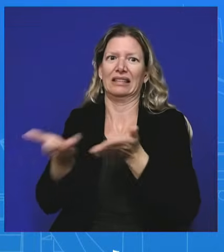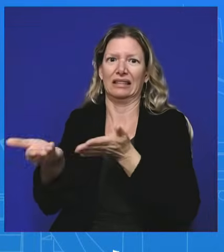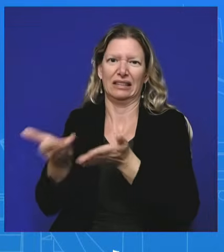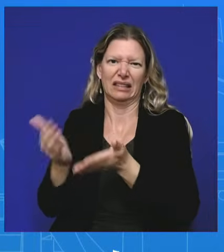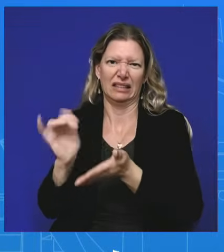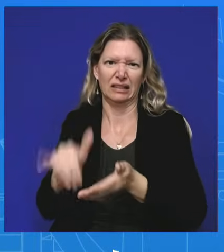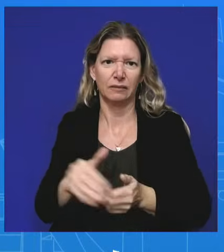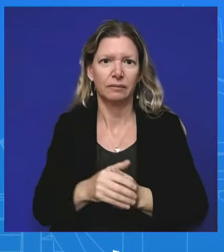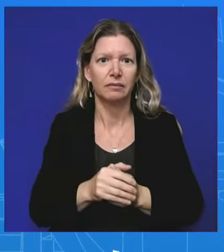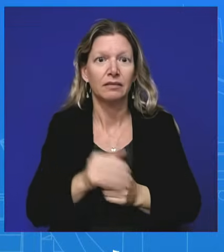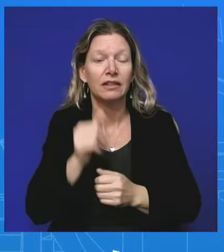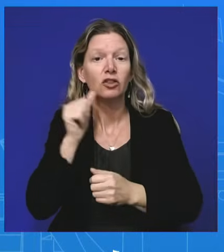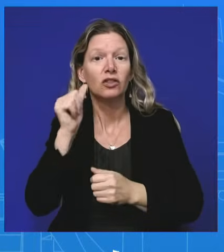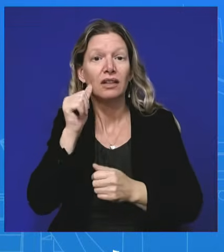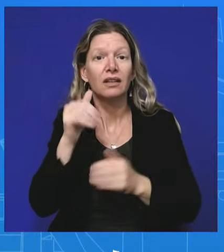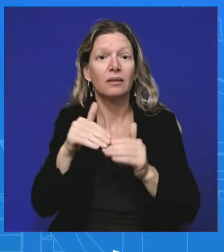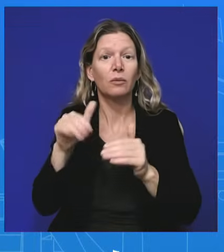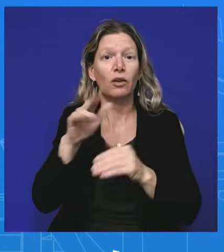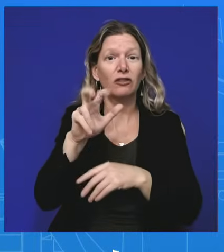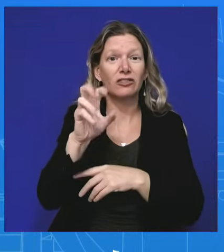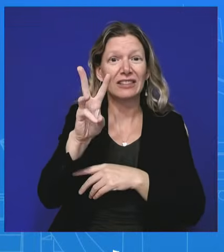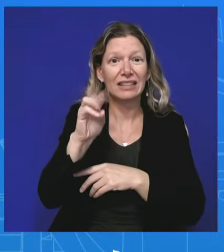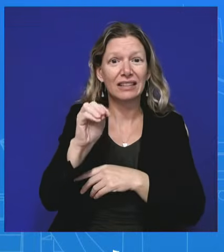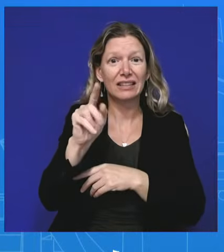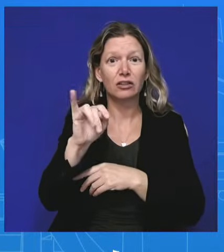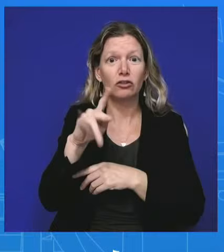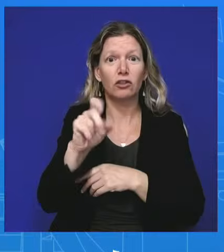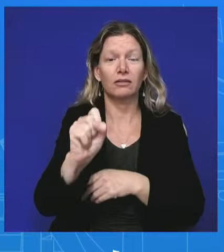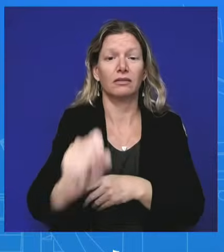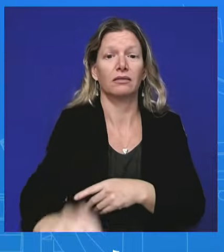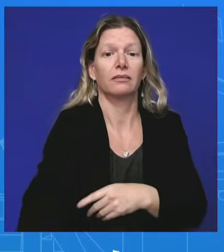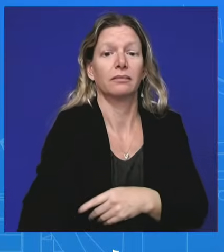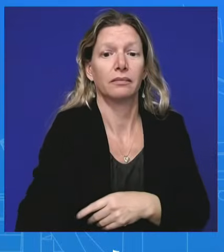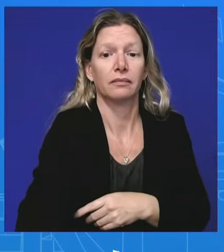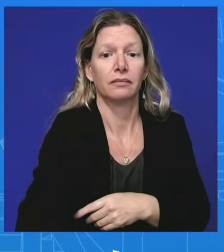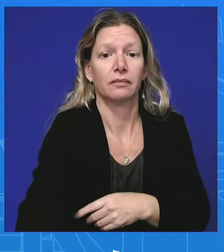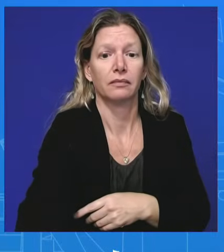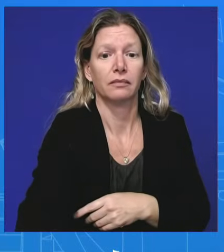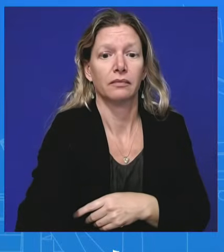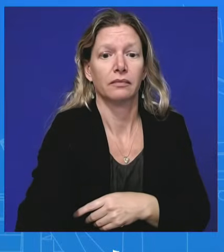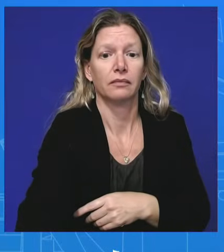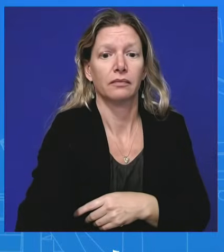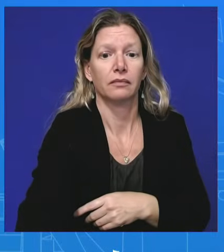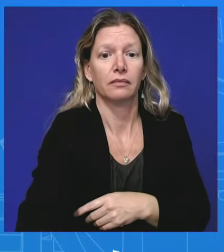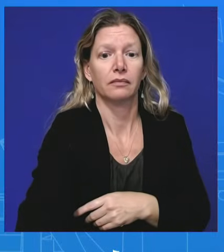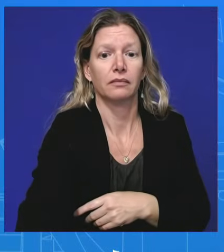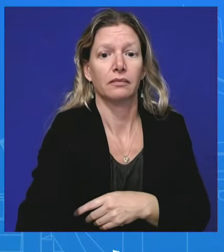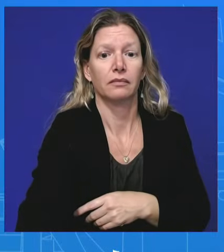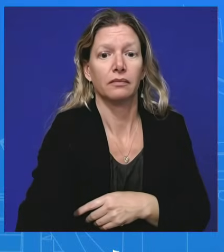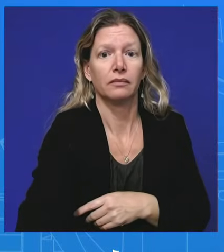an average of 176 trucks entered Gaza every single day. It's not enough. I recognize that.